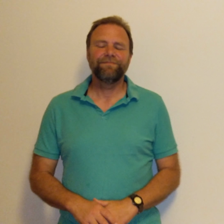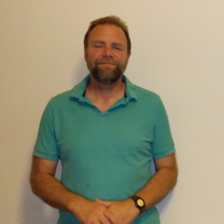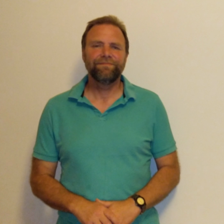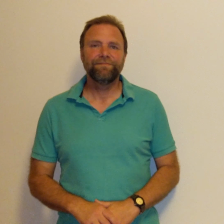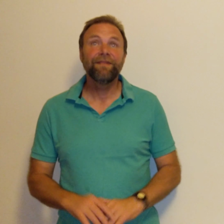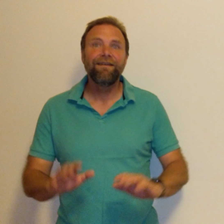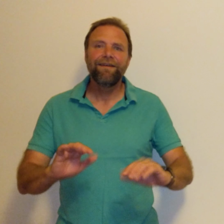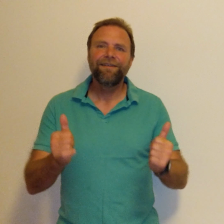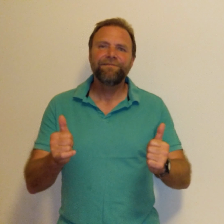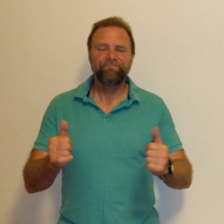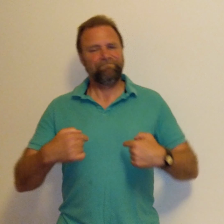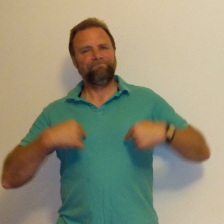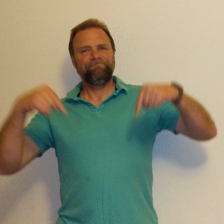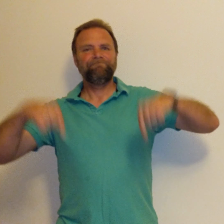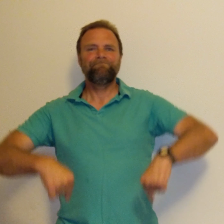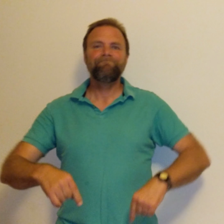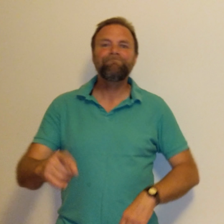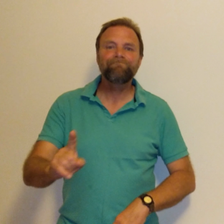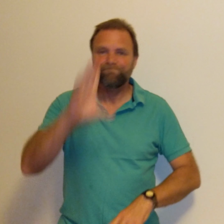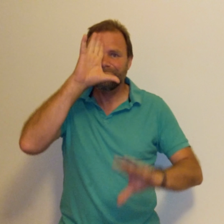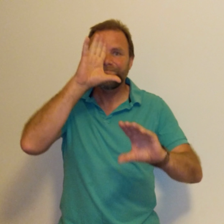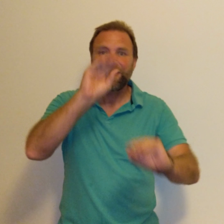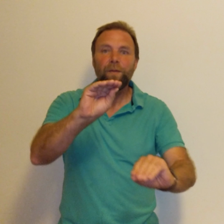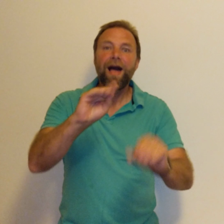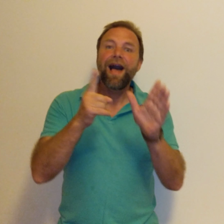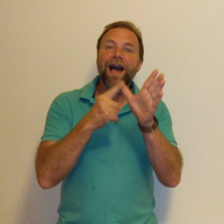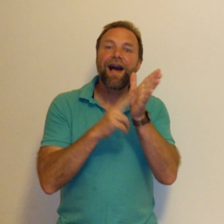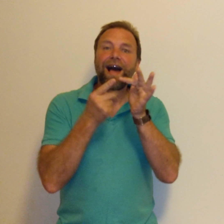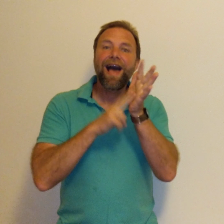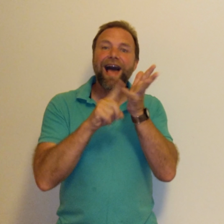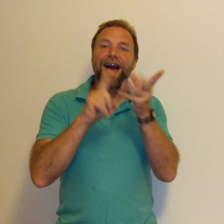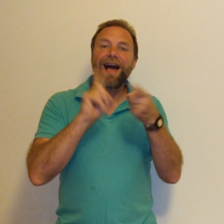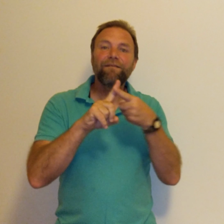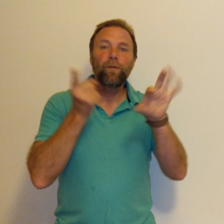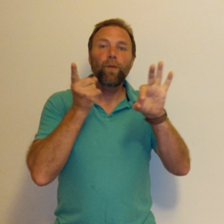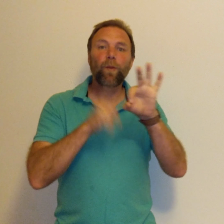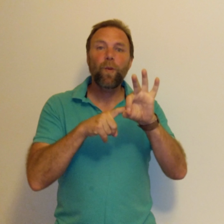Hi! I'm here to tell you all about Avenue Q